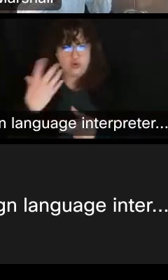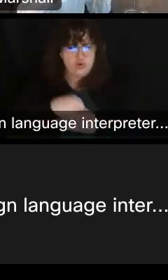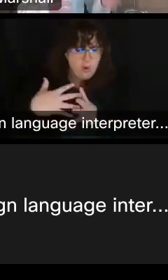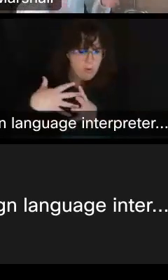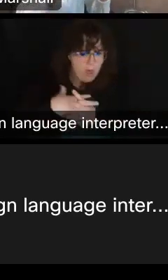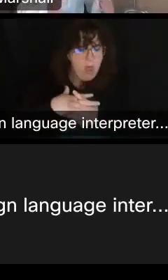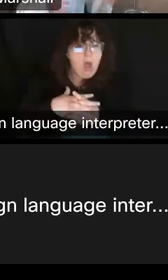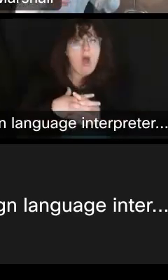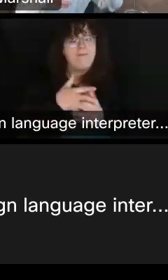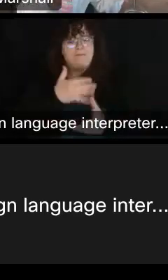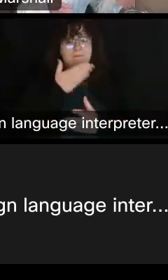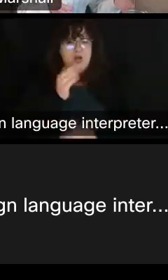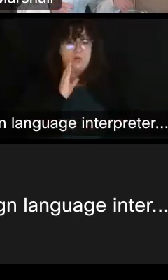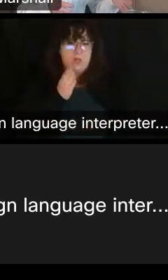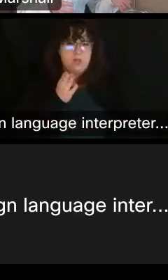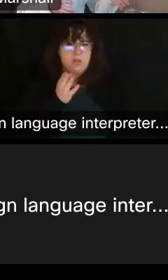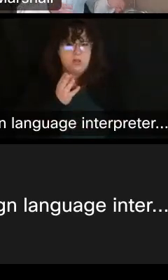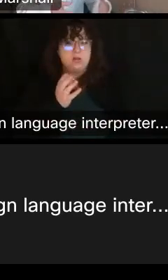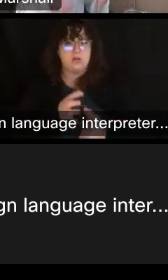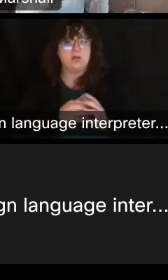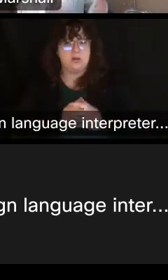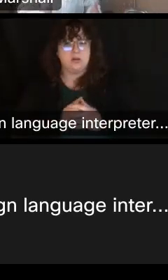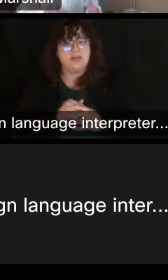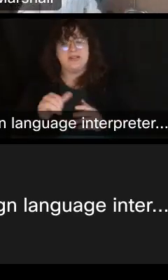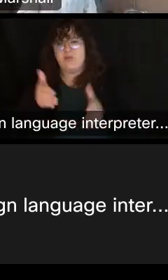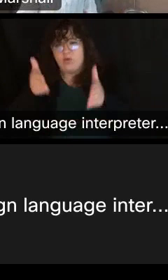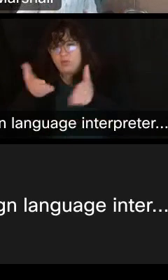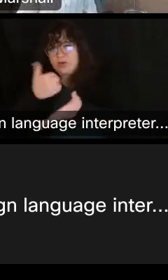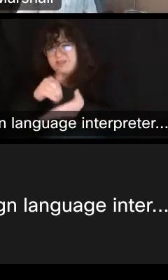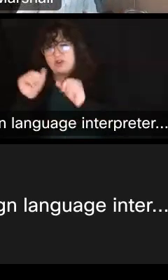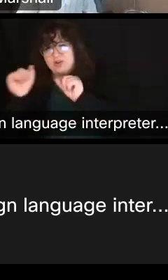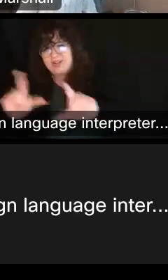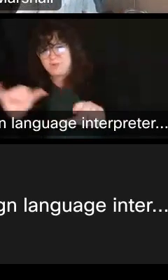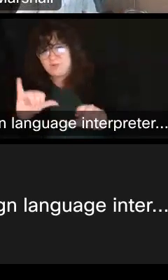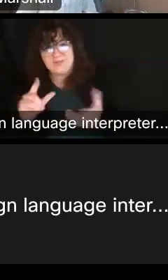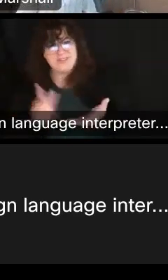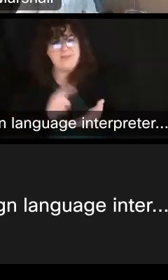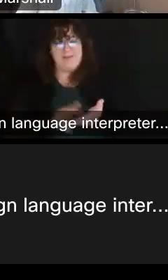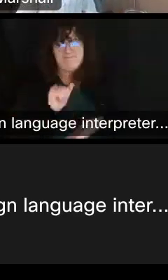and the same with using that person centered lens sometimes that can't happen and sometimes it does